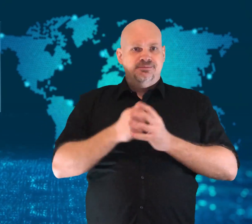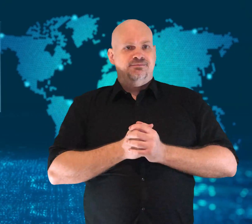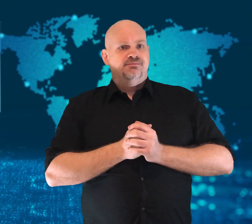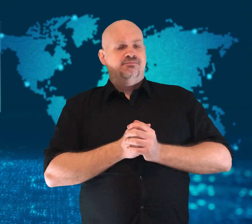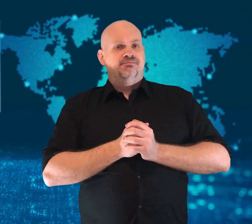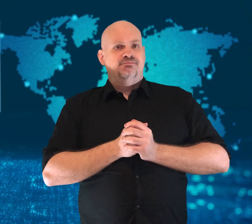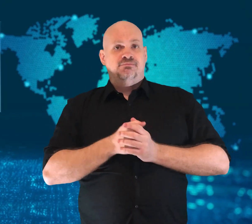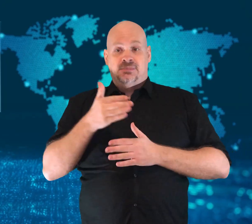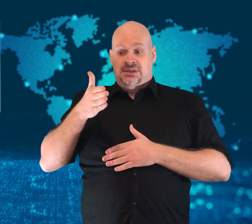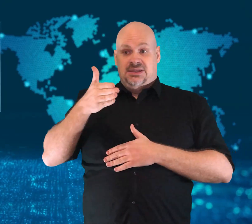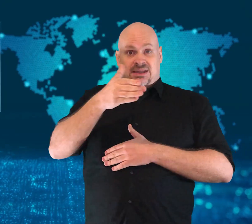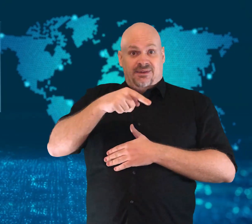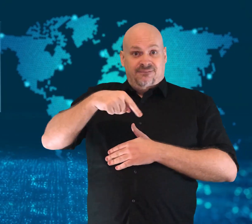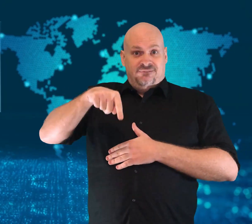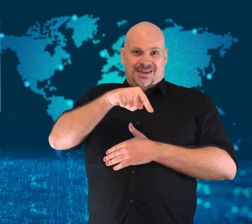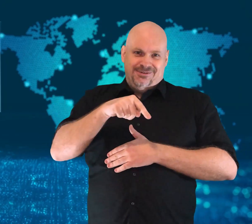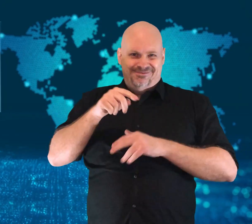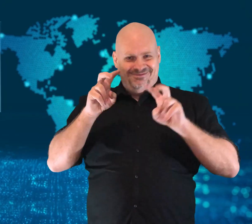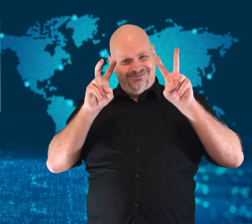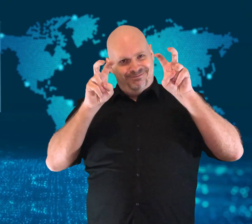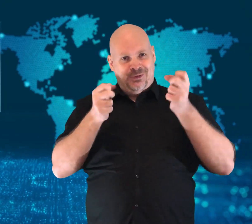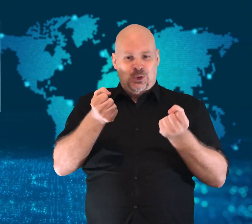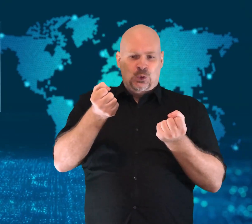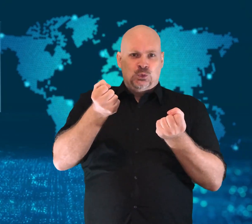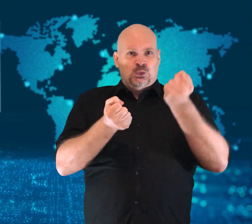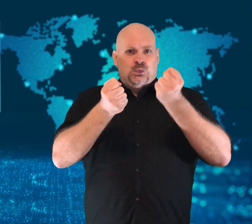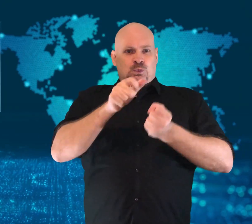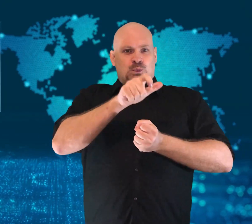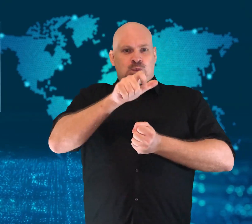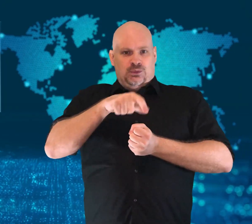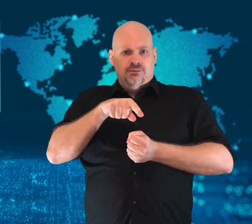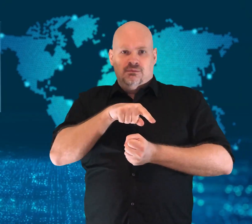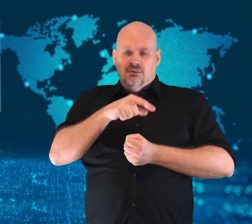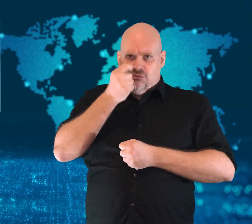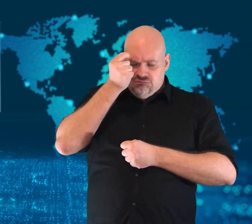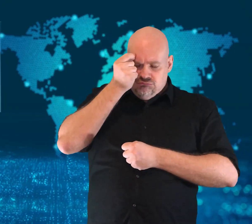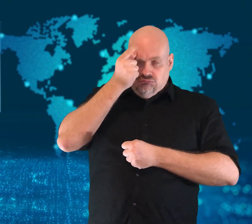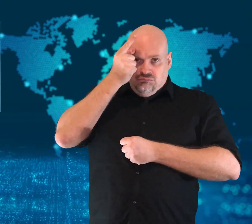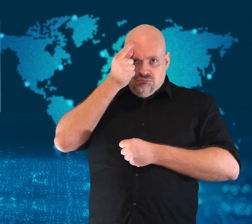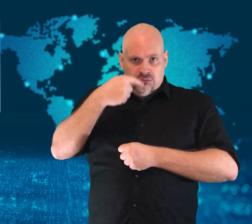movements and the movement of the machine.